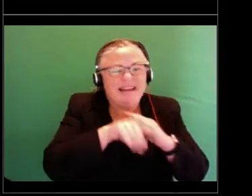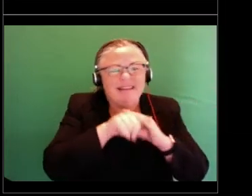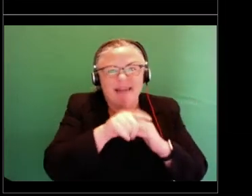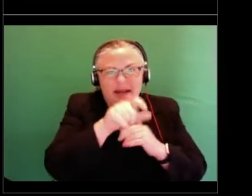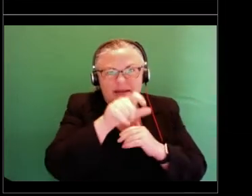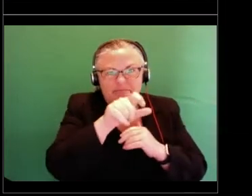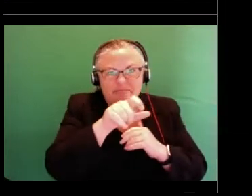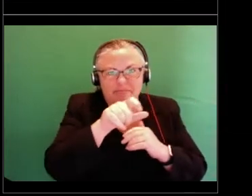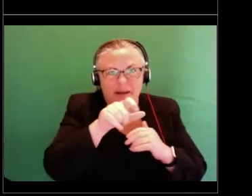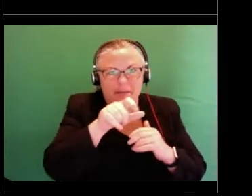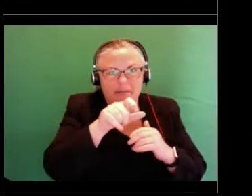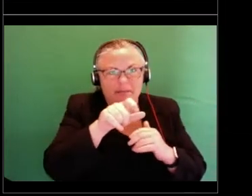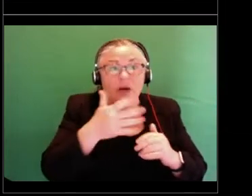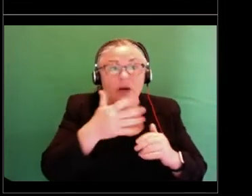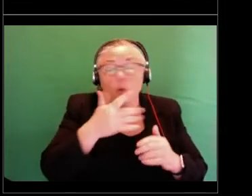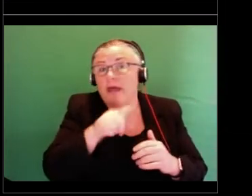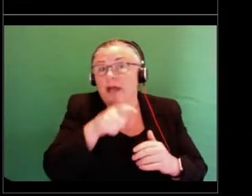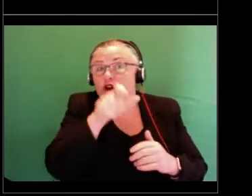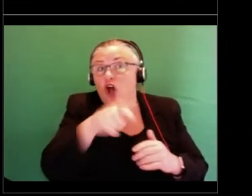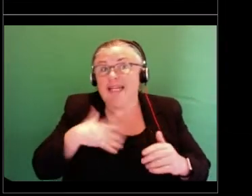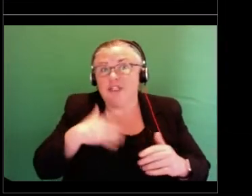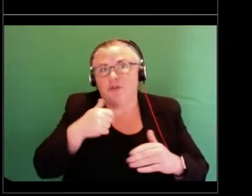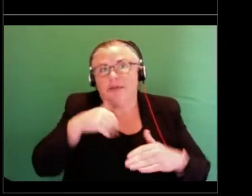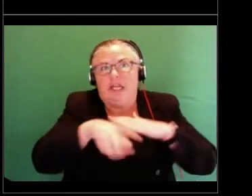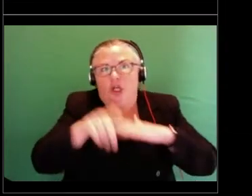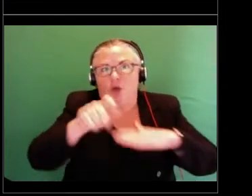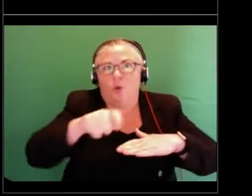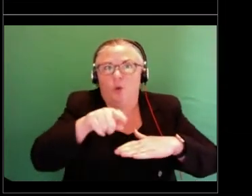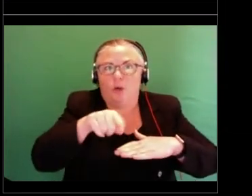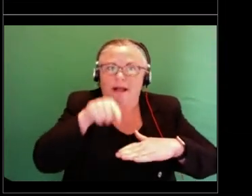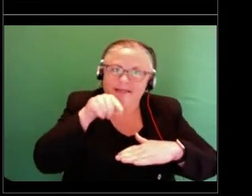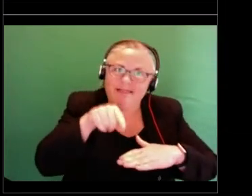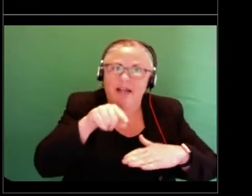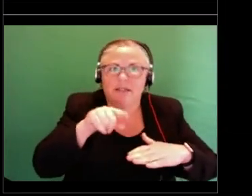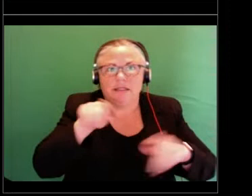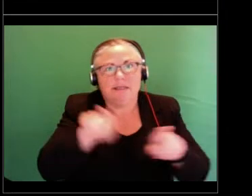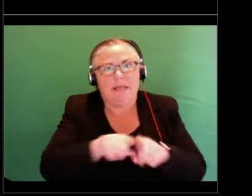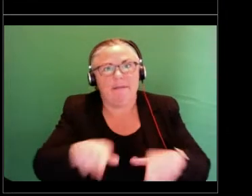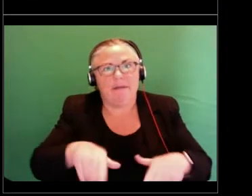and we get that urgent advice to that client. It may not be an urgent application right away for that assistance, but it might mean